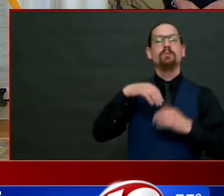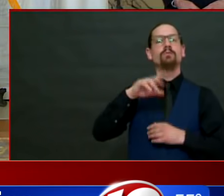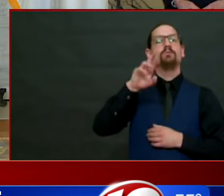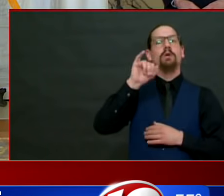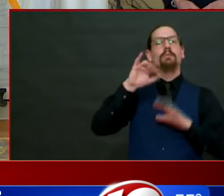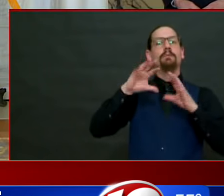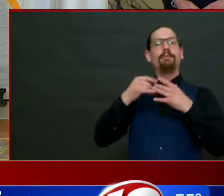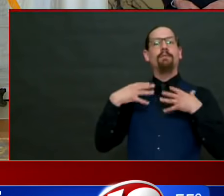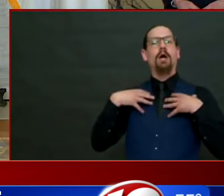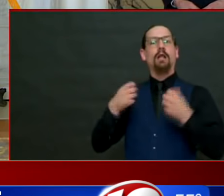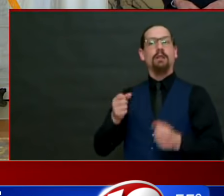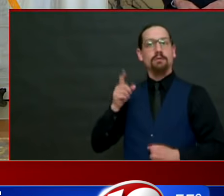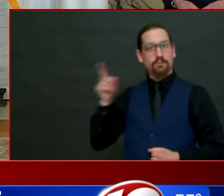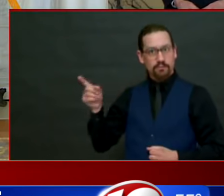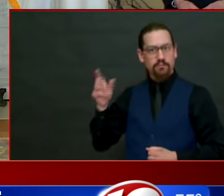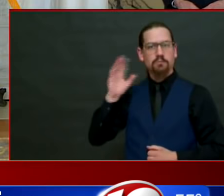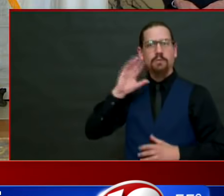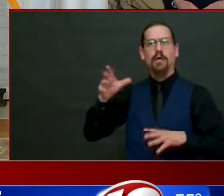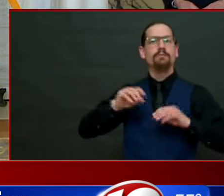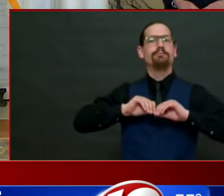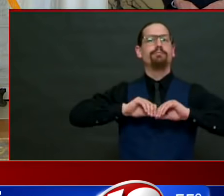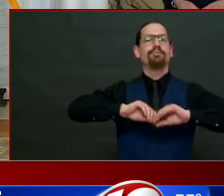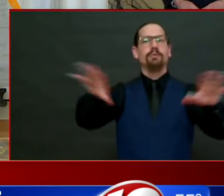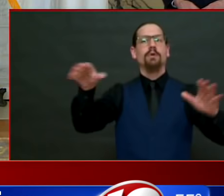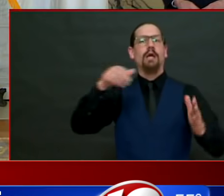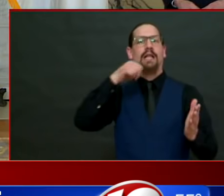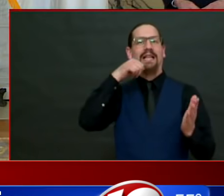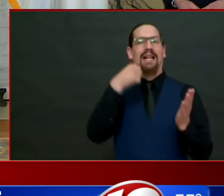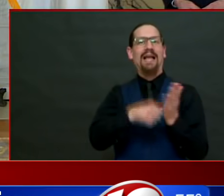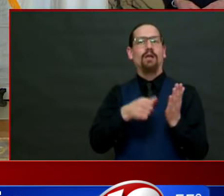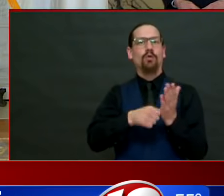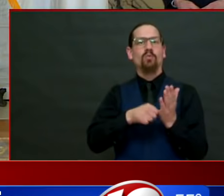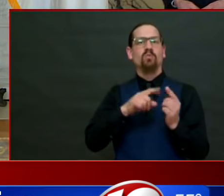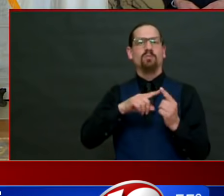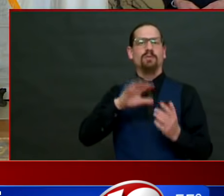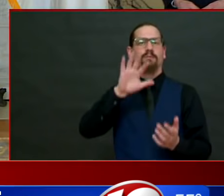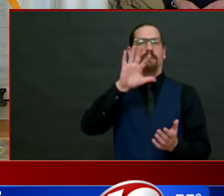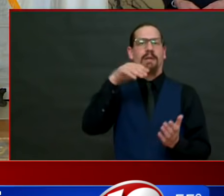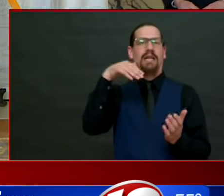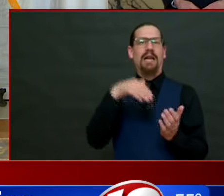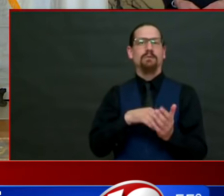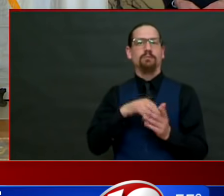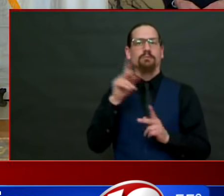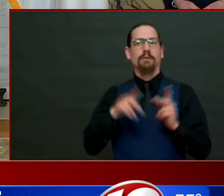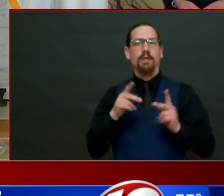DEPARTMENT OF MAILING LETTERS TO 5000 RANDOM RHODE ISLANDERS